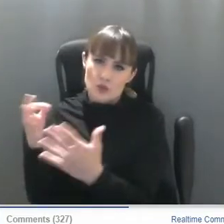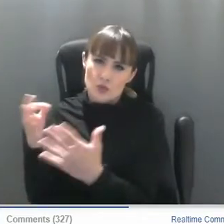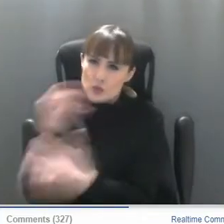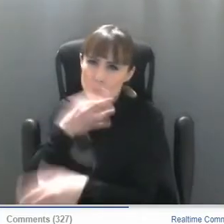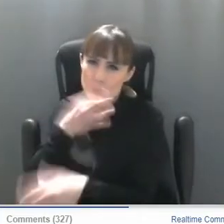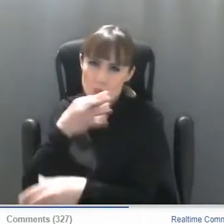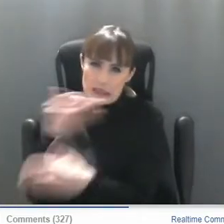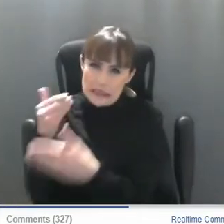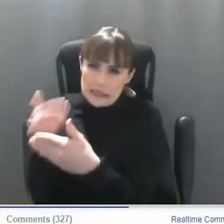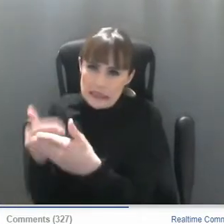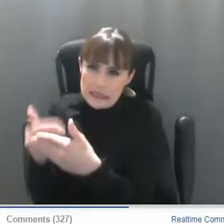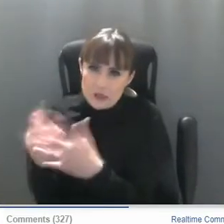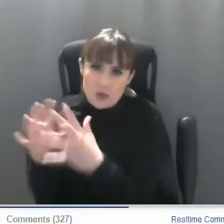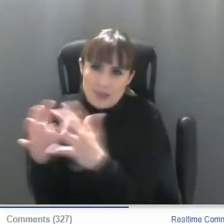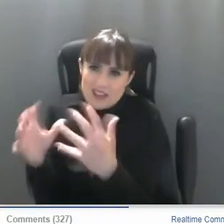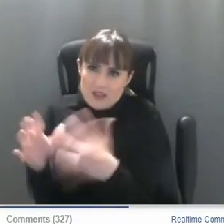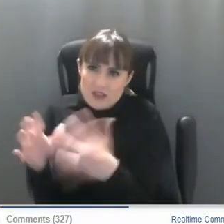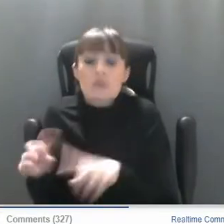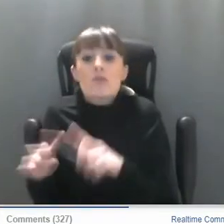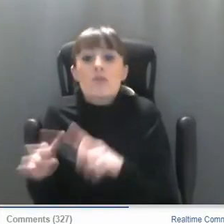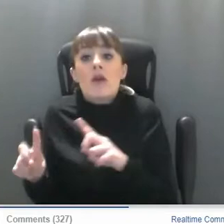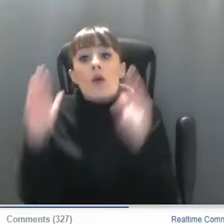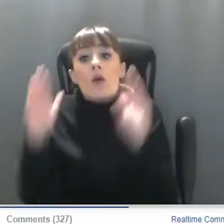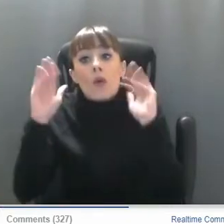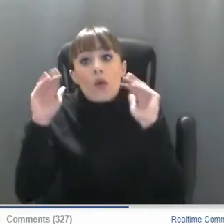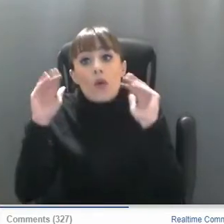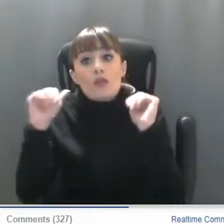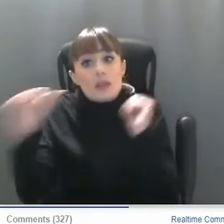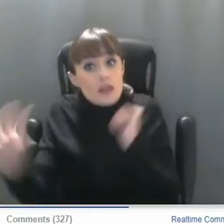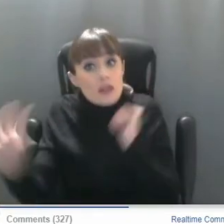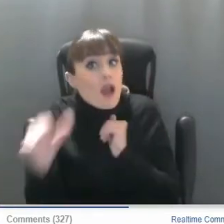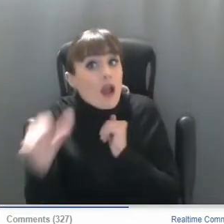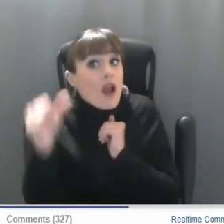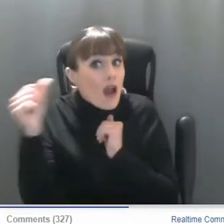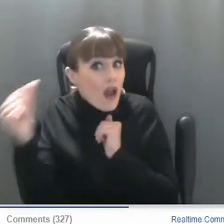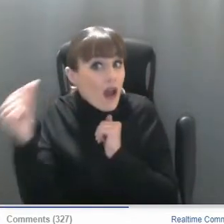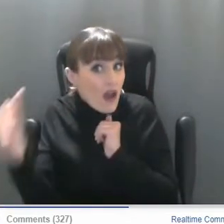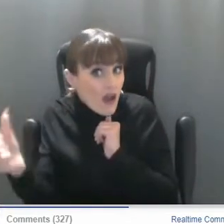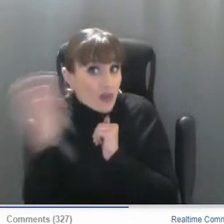hoping to bring the others. We still have them planned. So it'd be two in June, July,